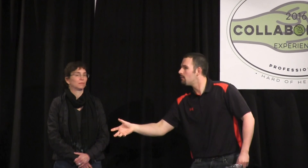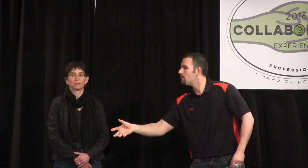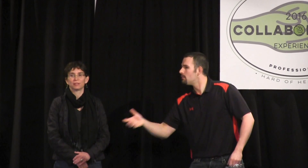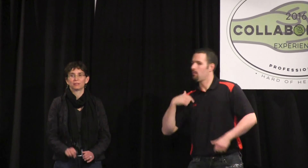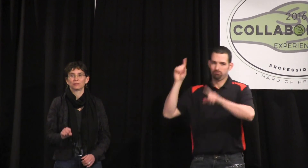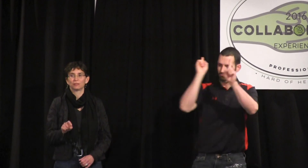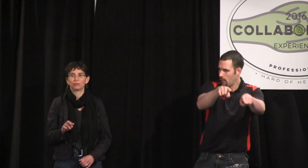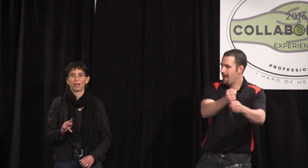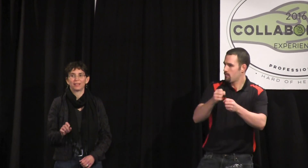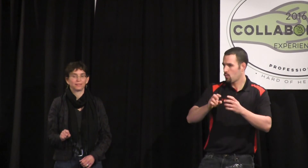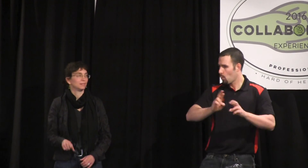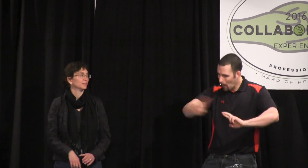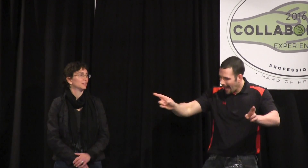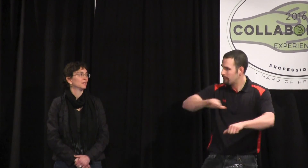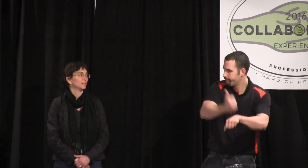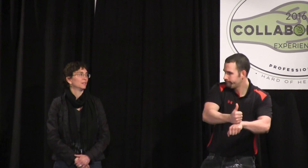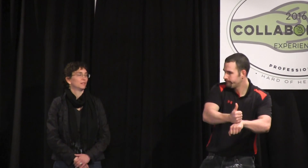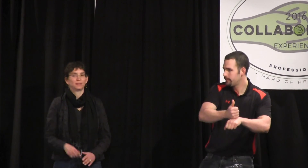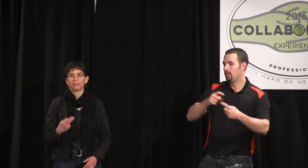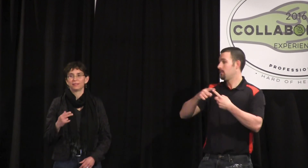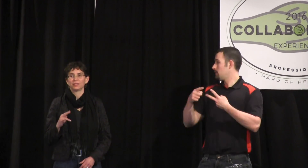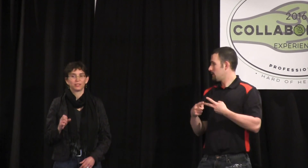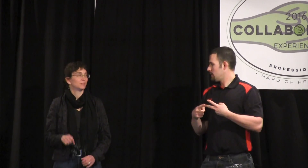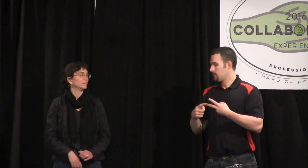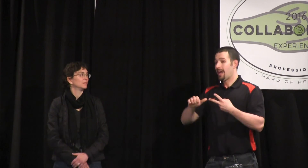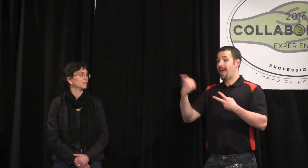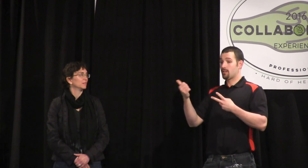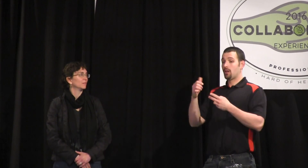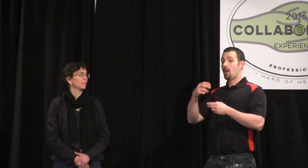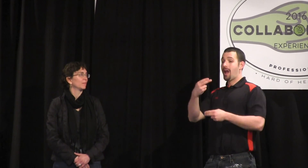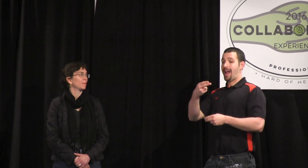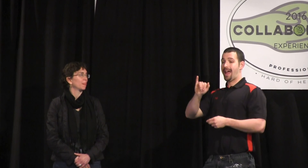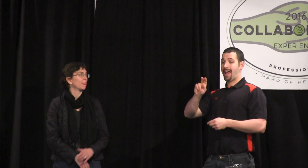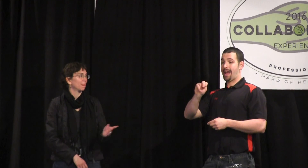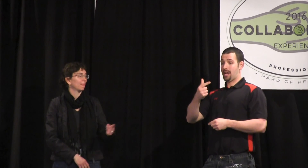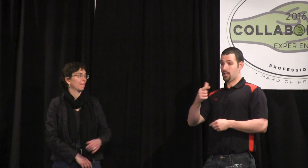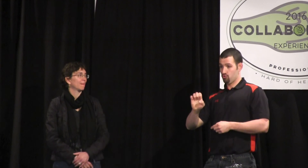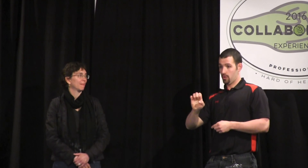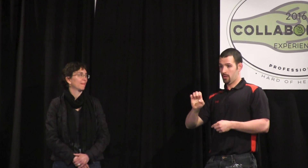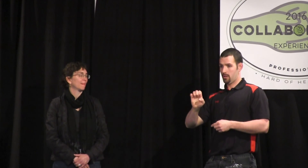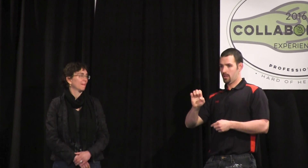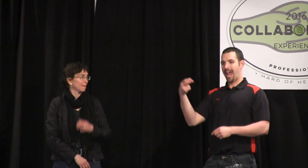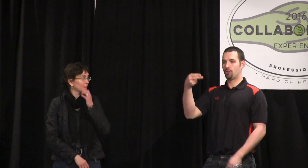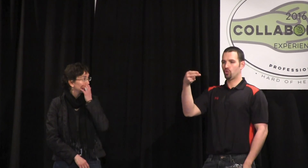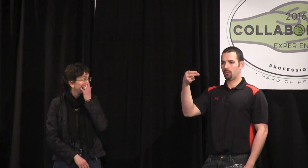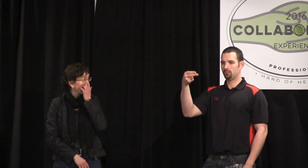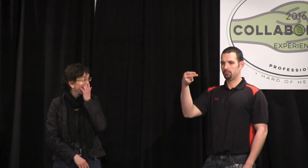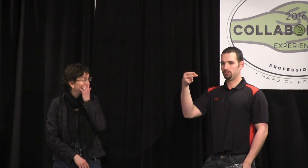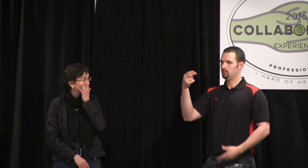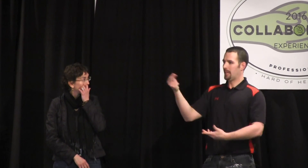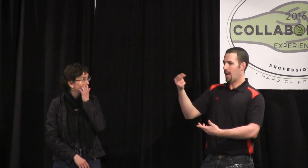for a strike and we have a sign for that,